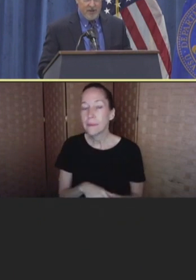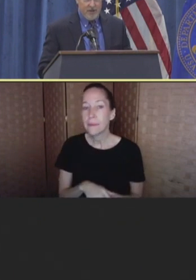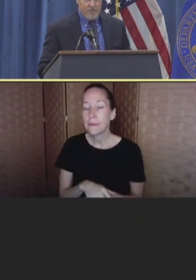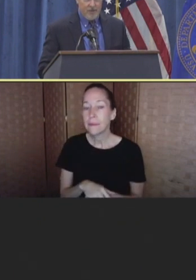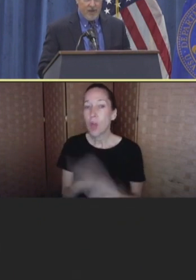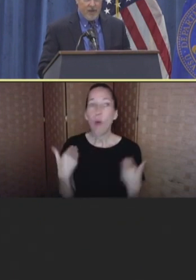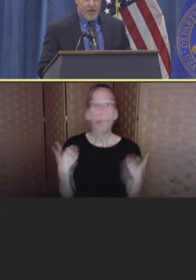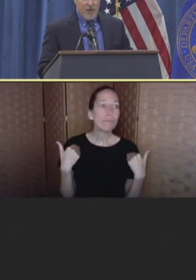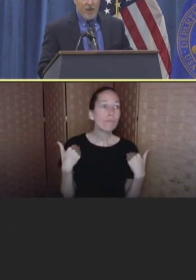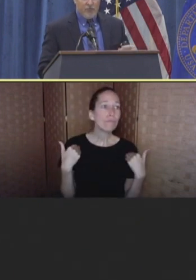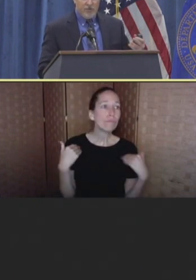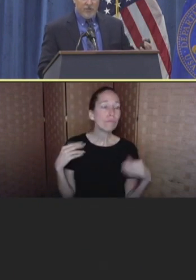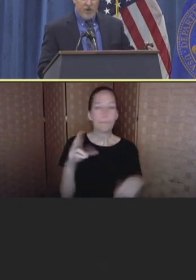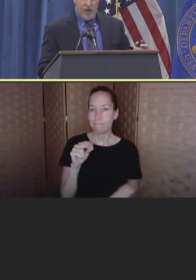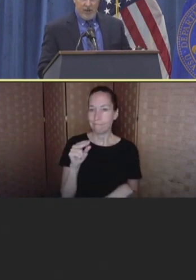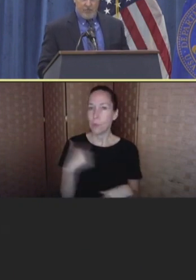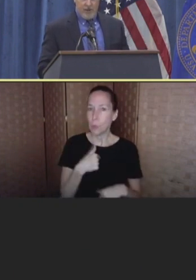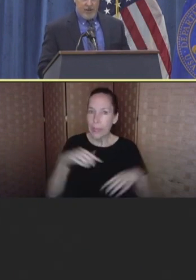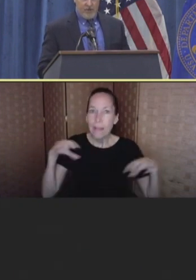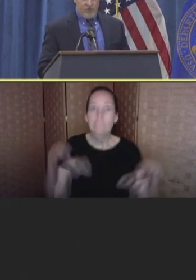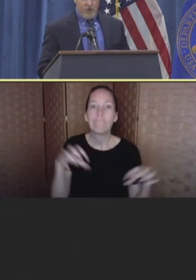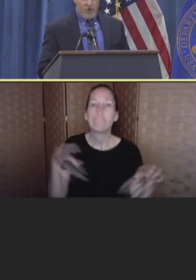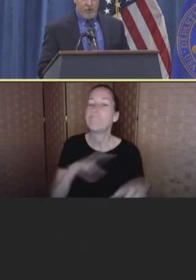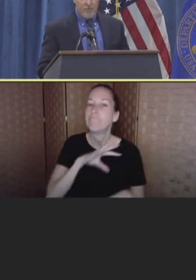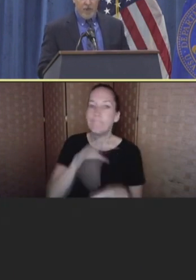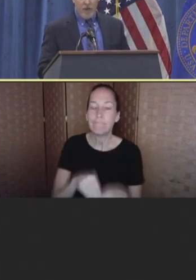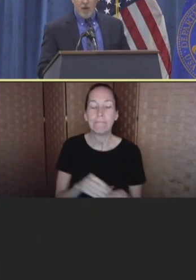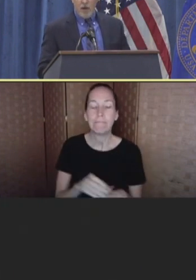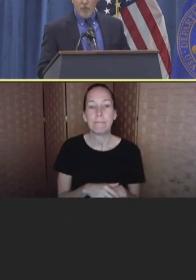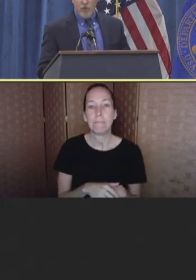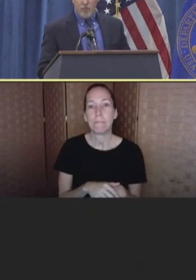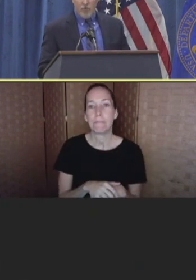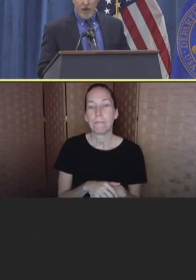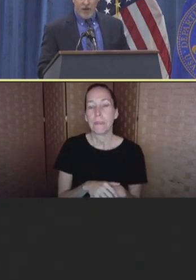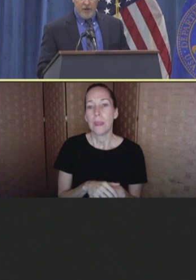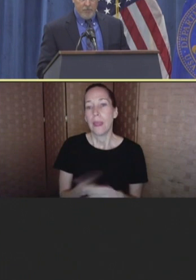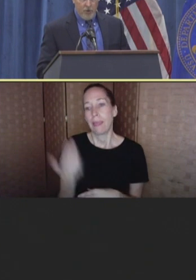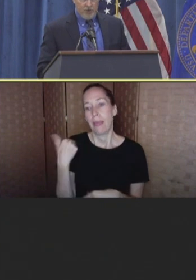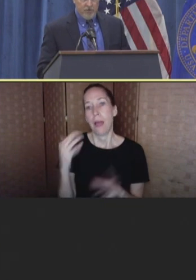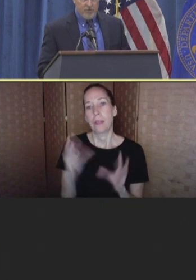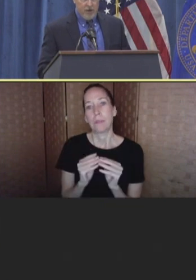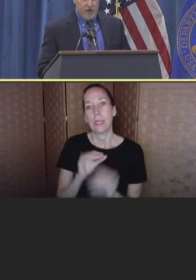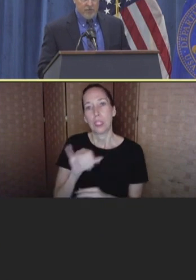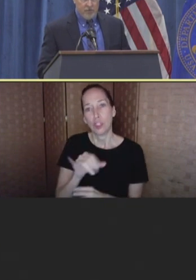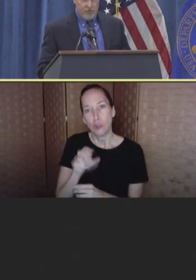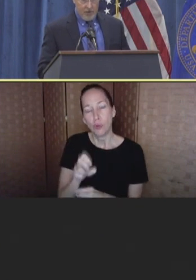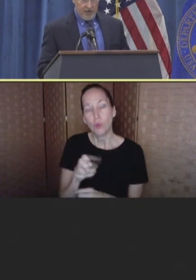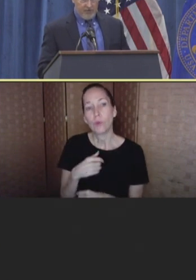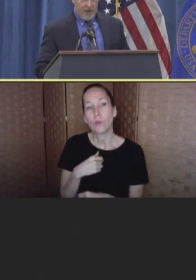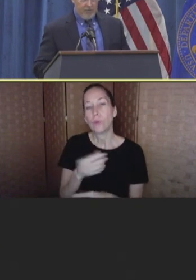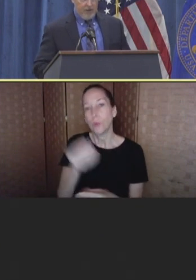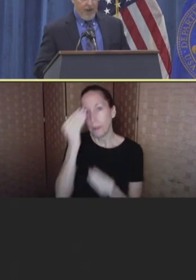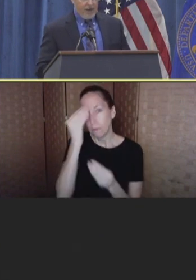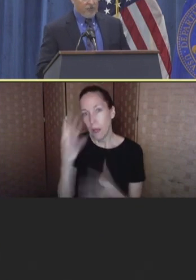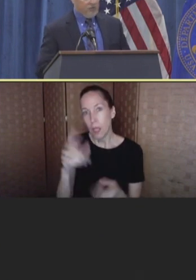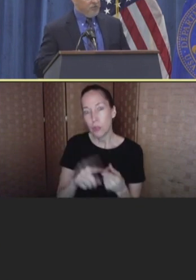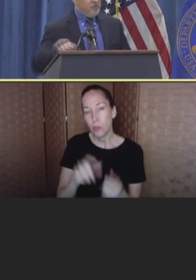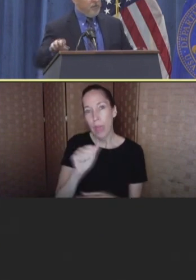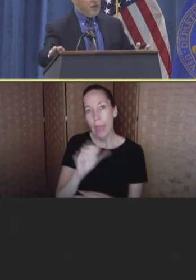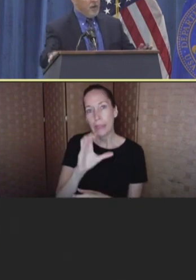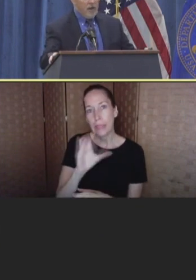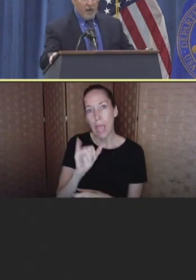And since our last meeting in June, we've provided input to the ACIP actions.